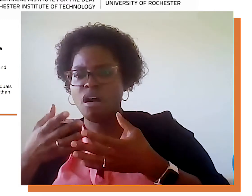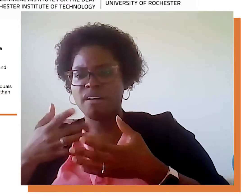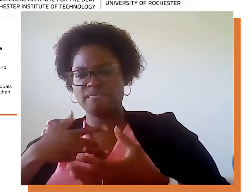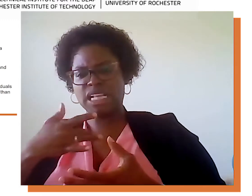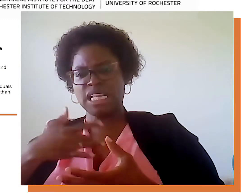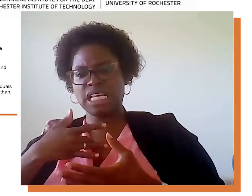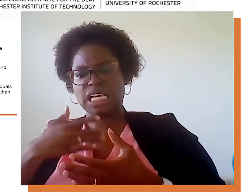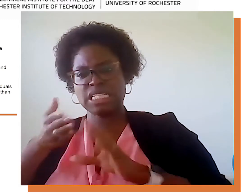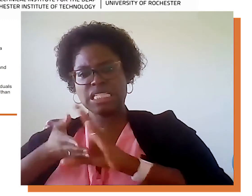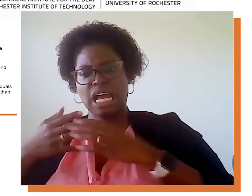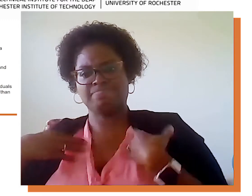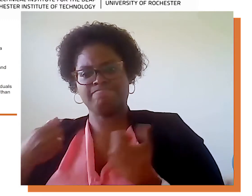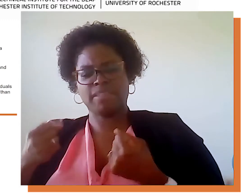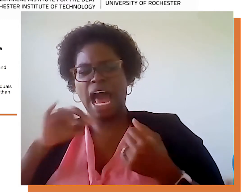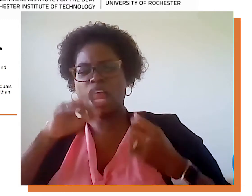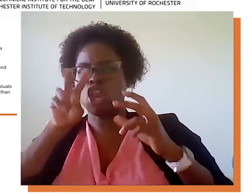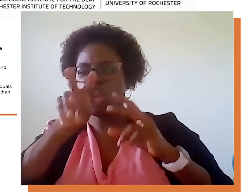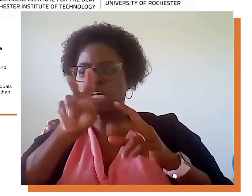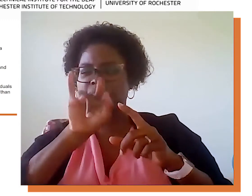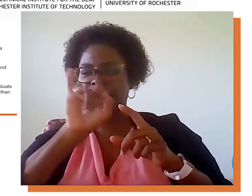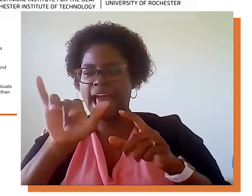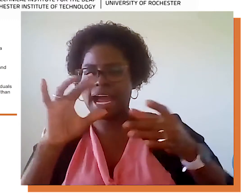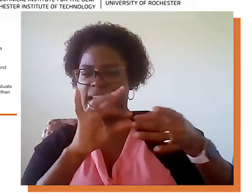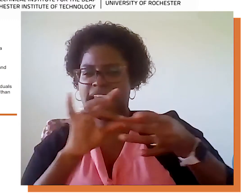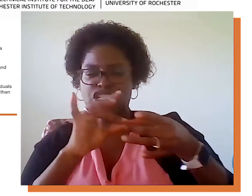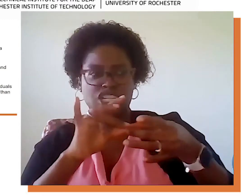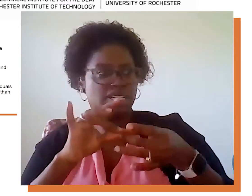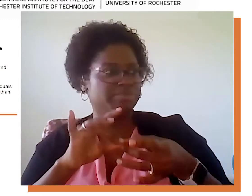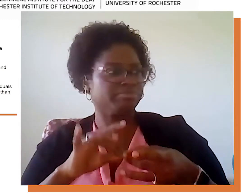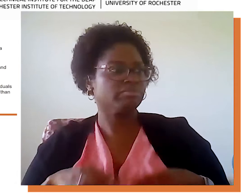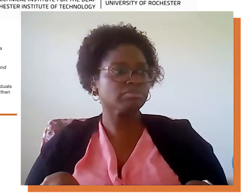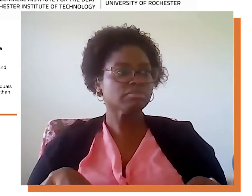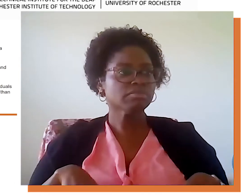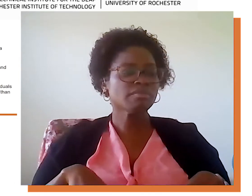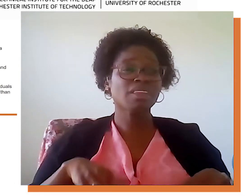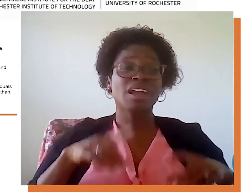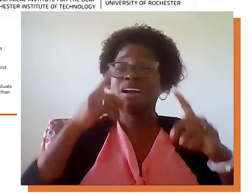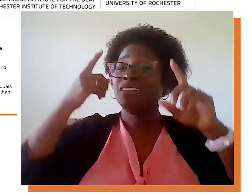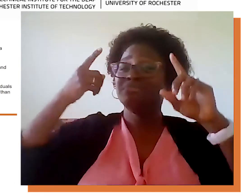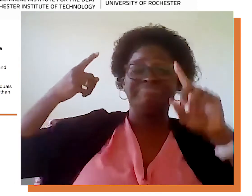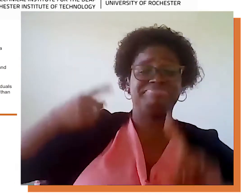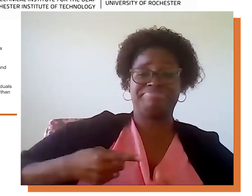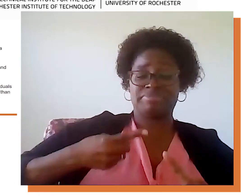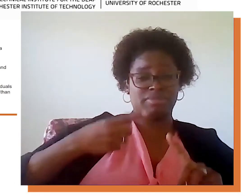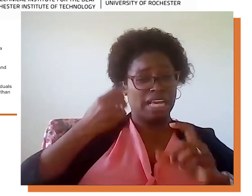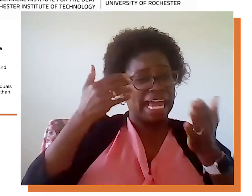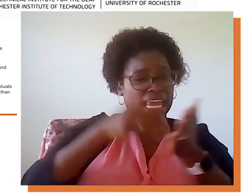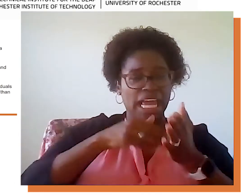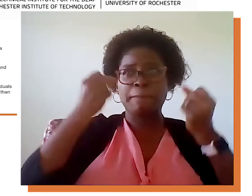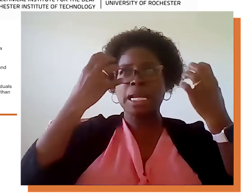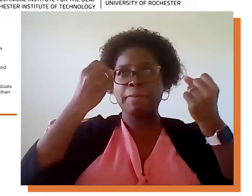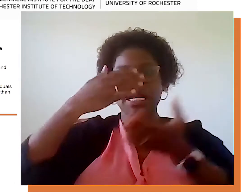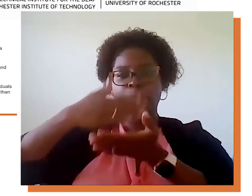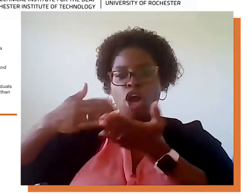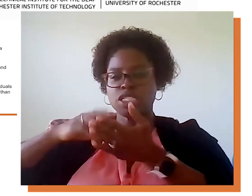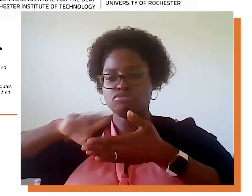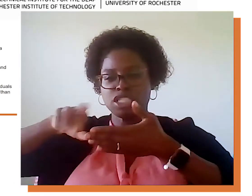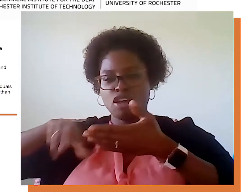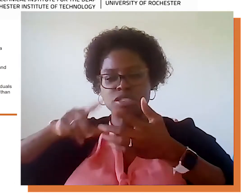and do not have a strong identity? So I wanted to look at that correlation between a person's identity and their psychological well-being. So, there were